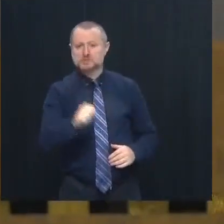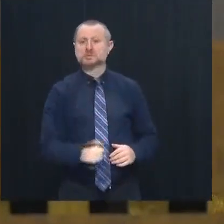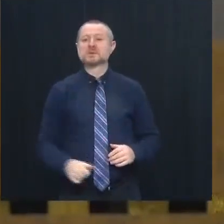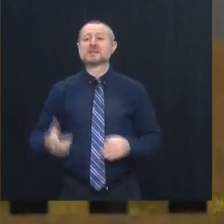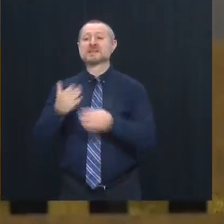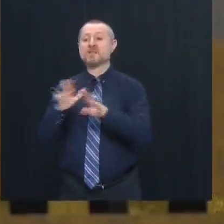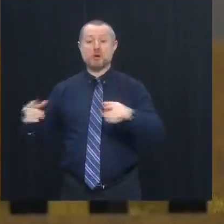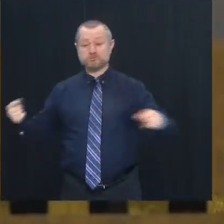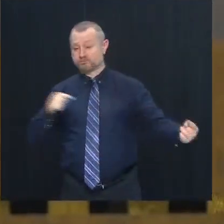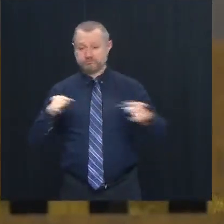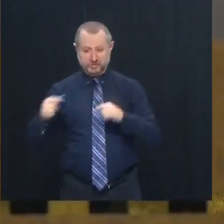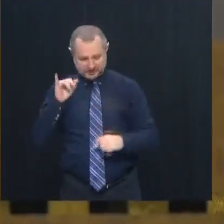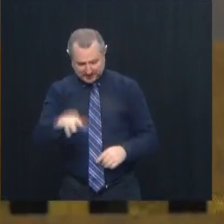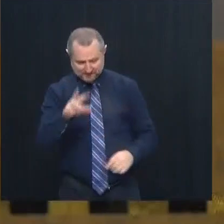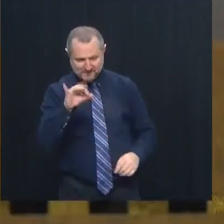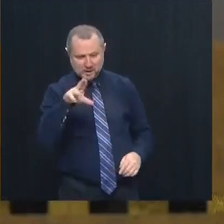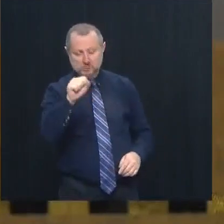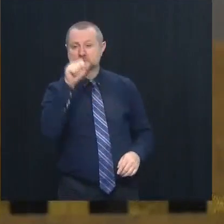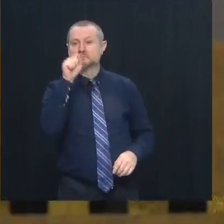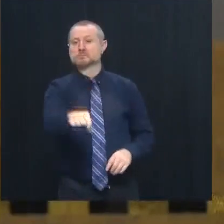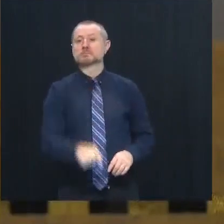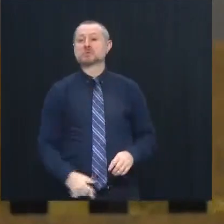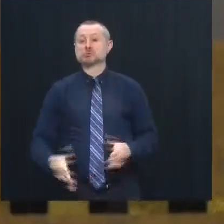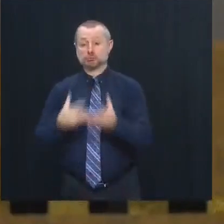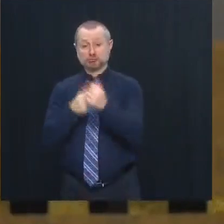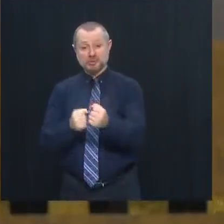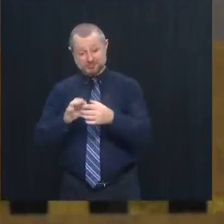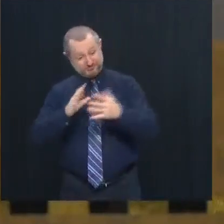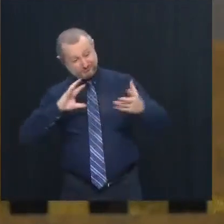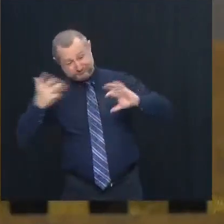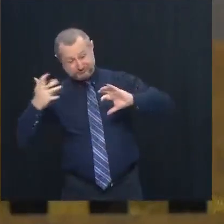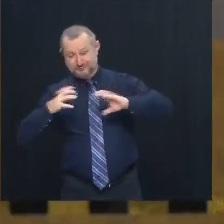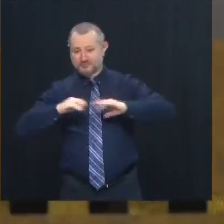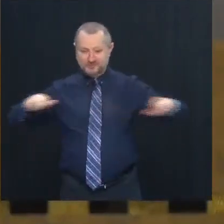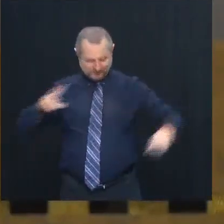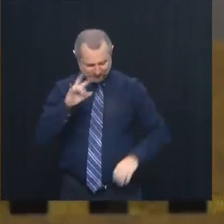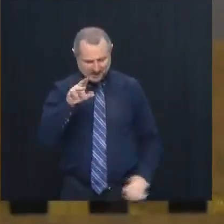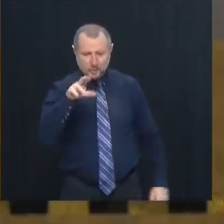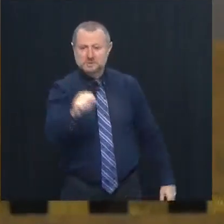A VIRUS AND DISCRIMINATION IS A VIRUS AND INJUSTICE IS A VIRUS